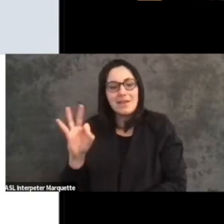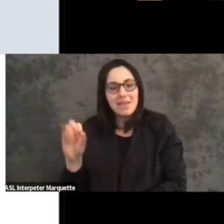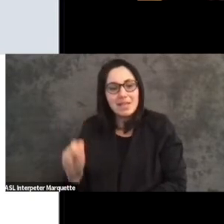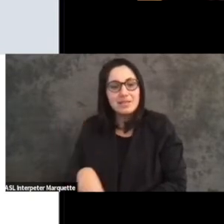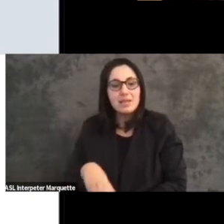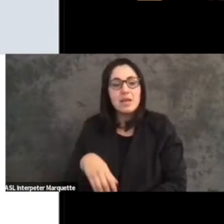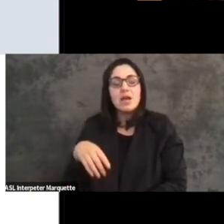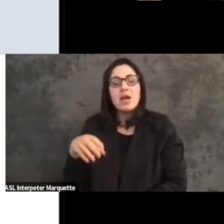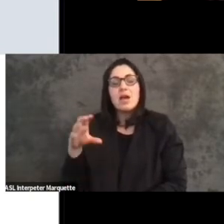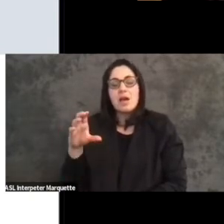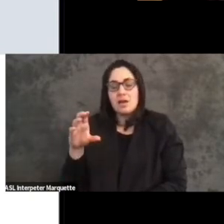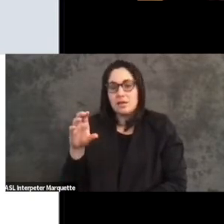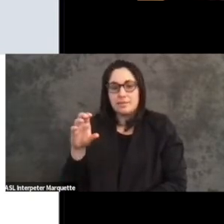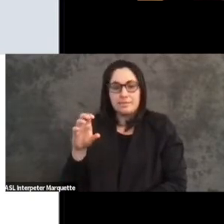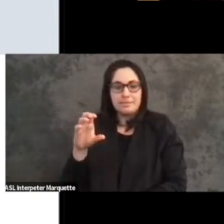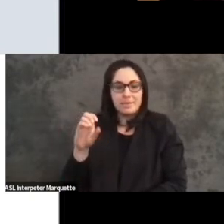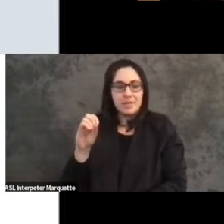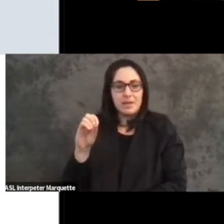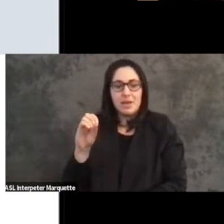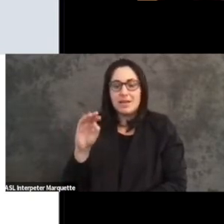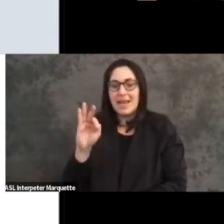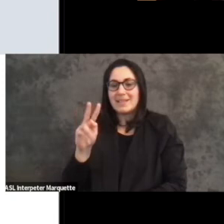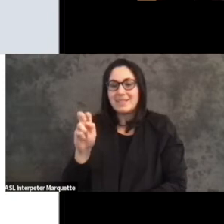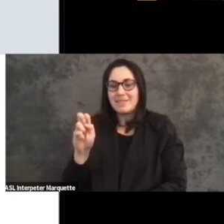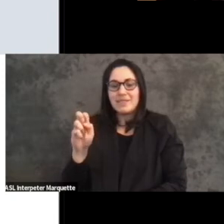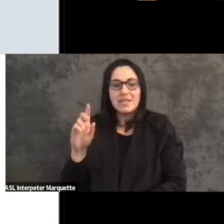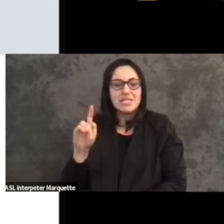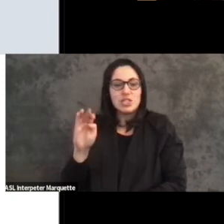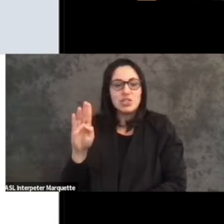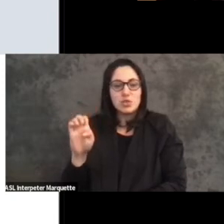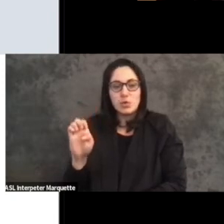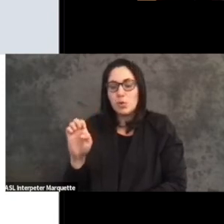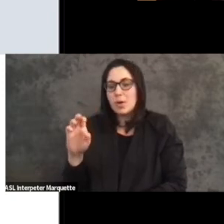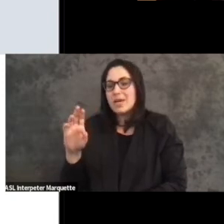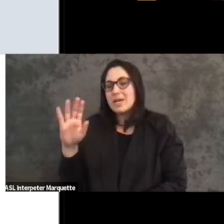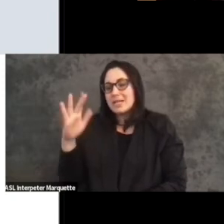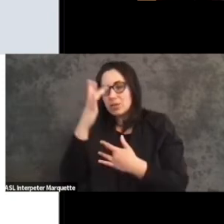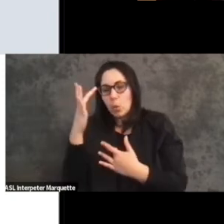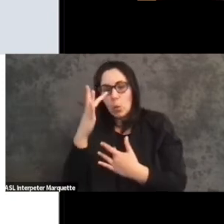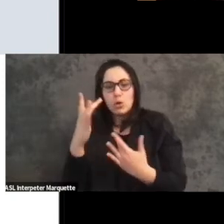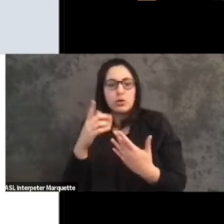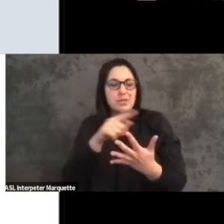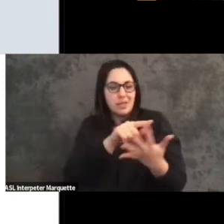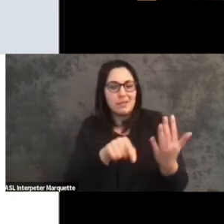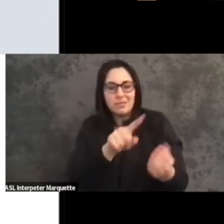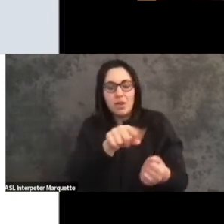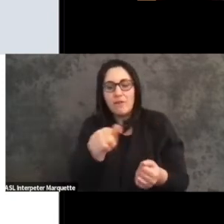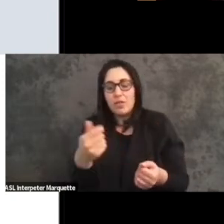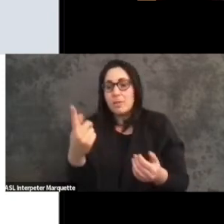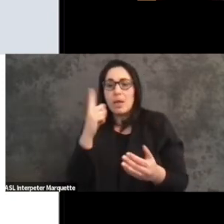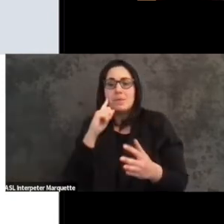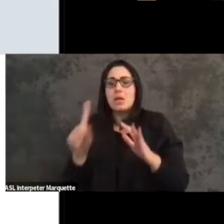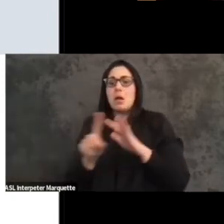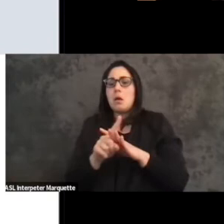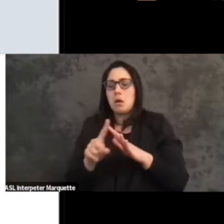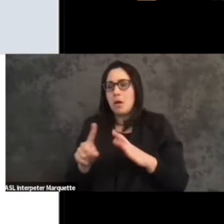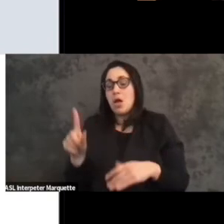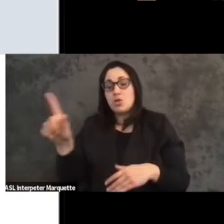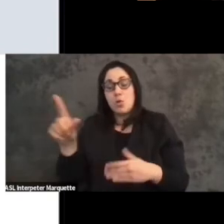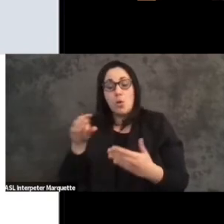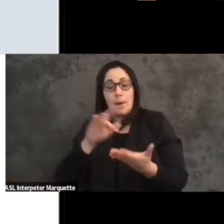syndrome, small fiber neuropathy, connective tissue disorders, reactivations of other viruses.